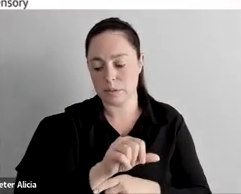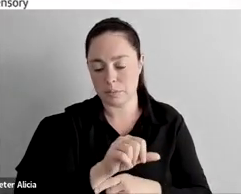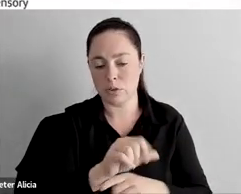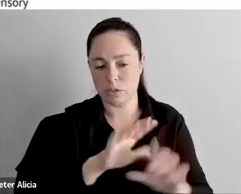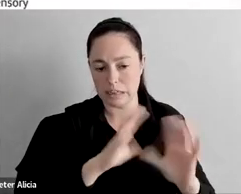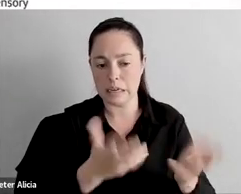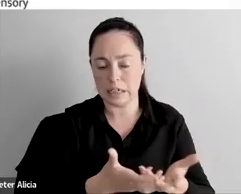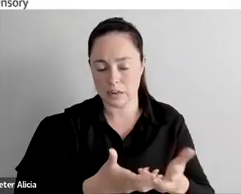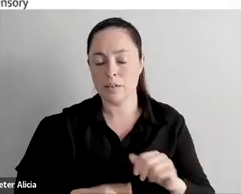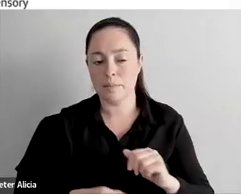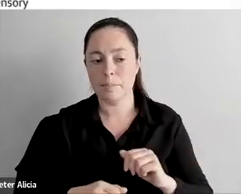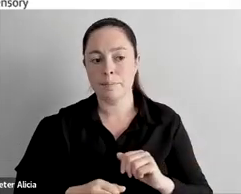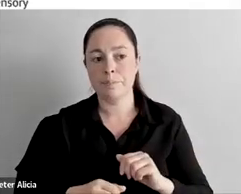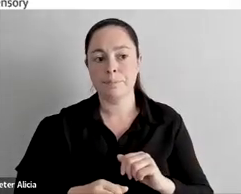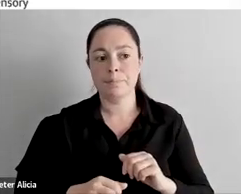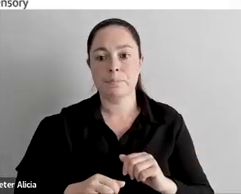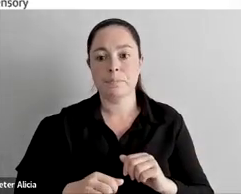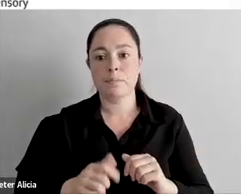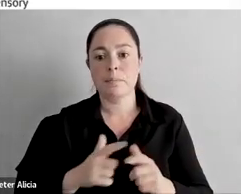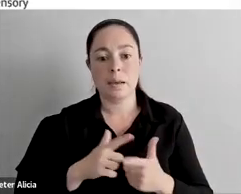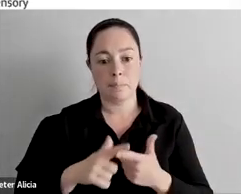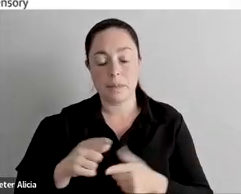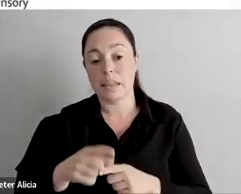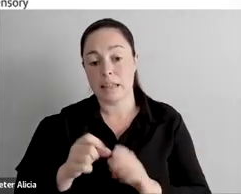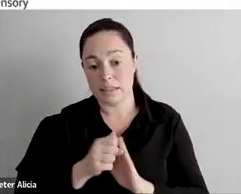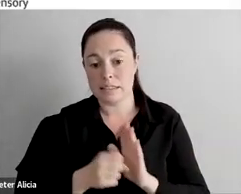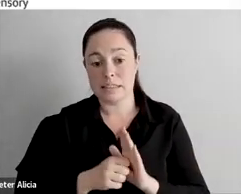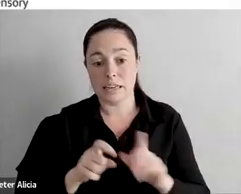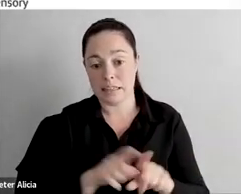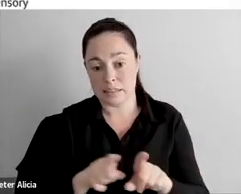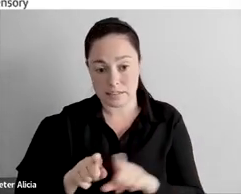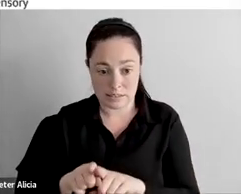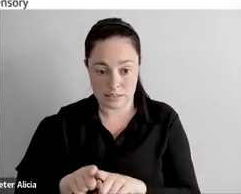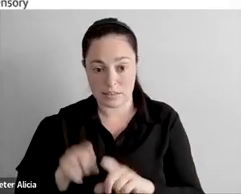lives. That same state may also have a statute on the